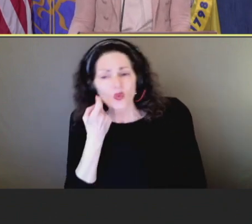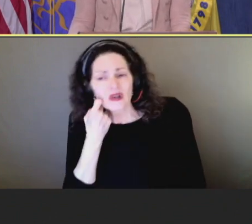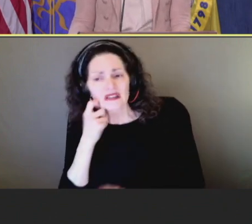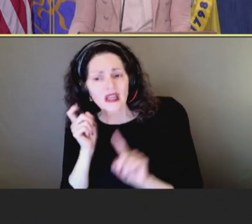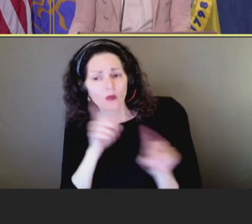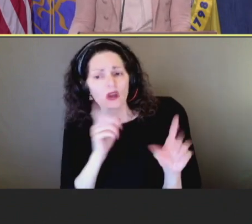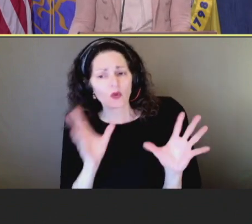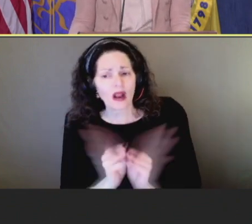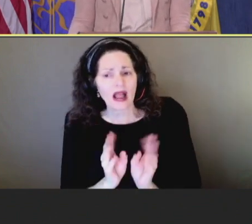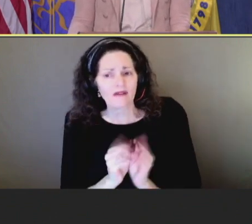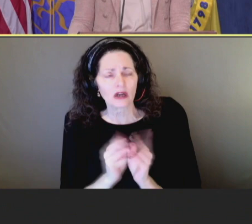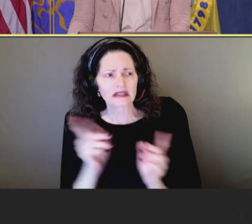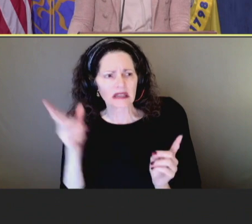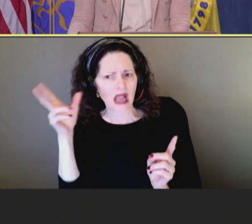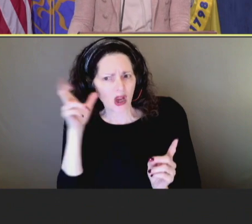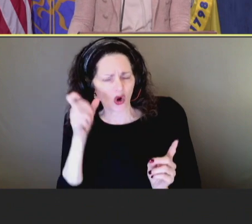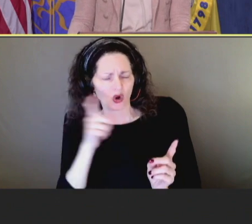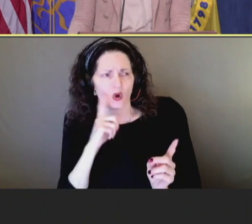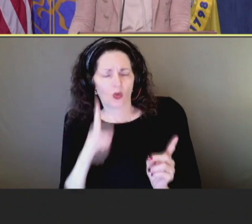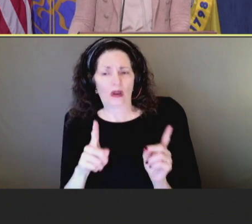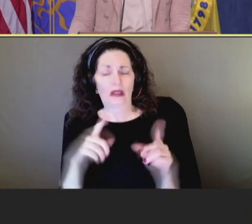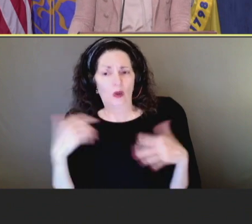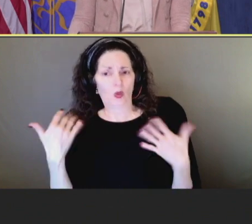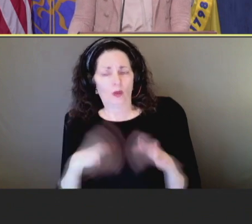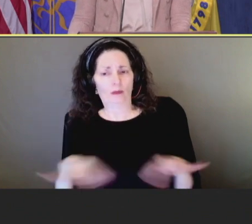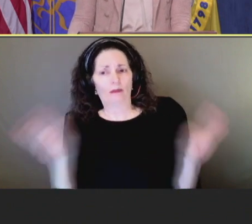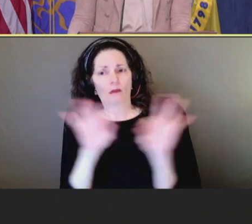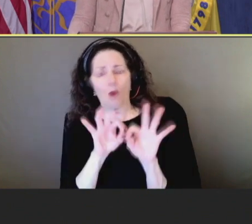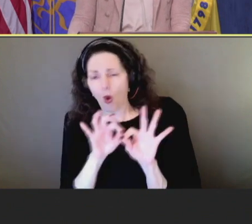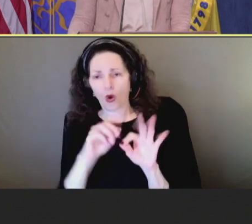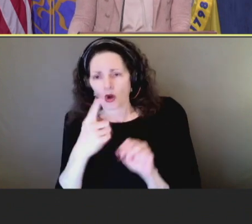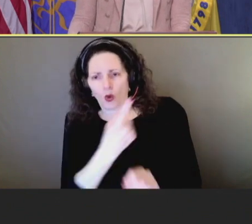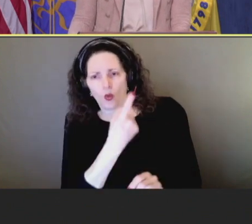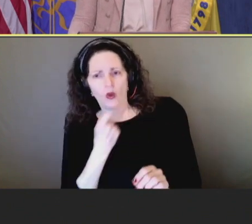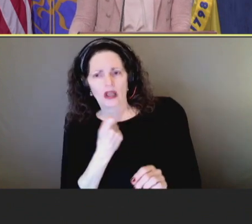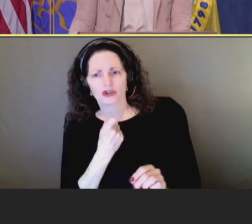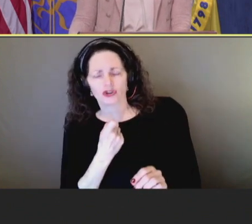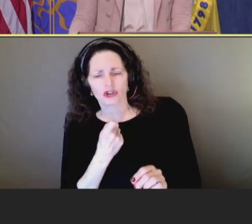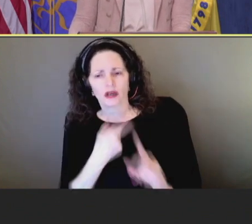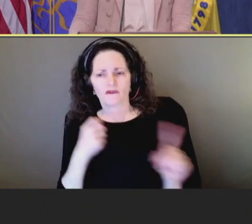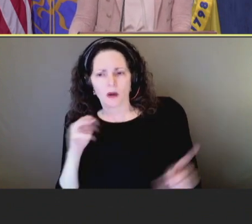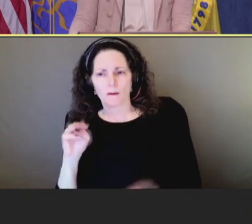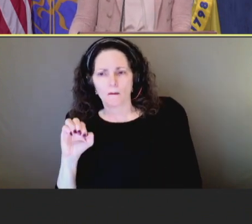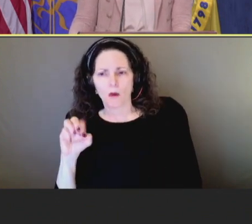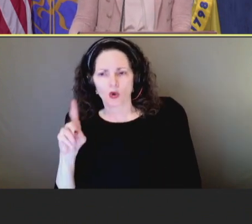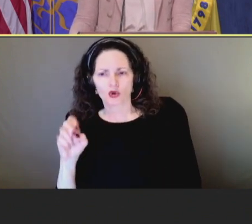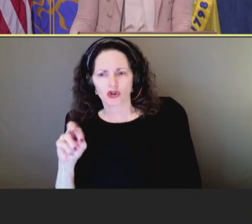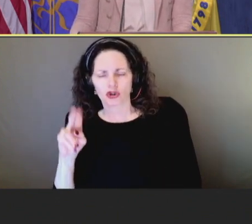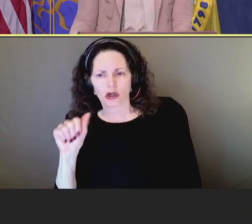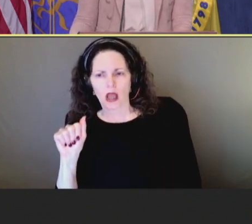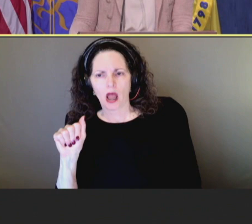and chairman of Moderna. He said, why did we put more weight on the lives lost during COVID